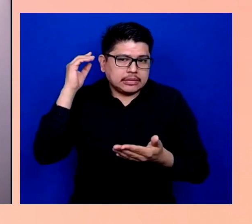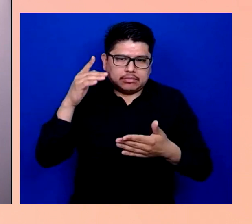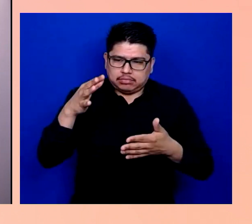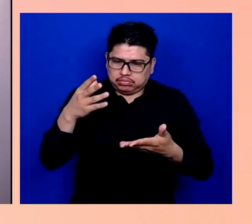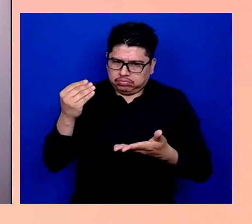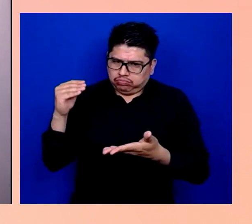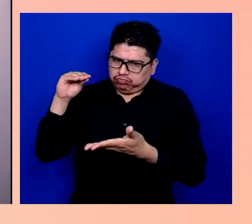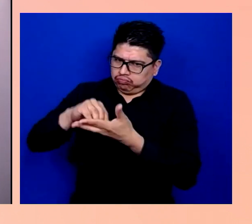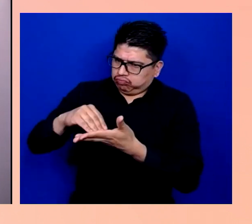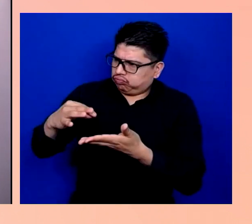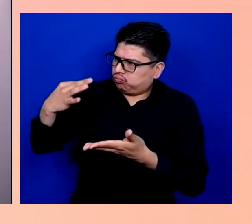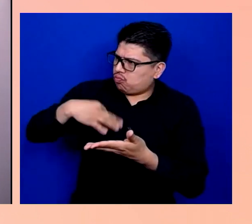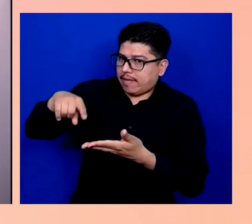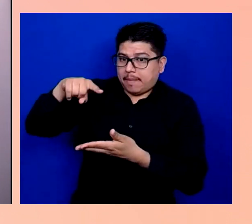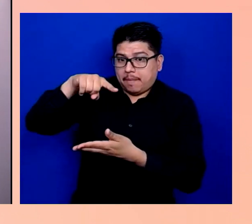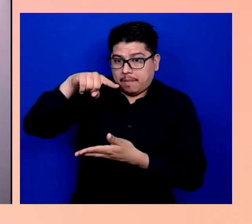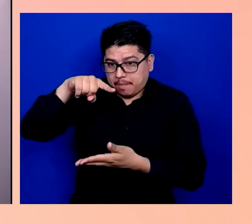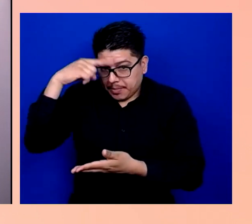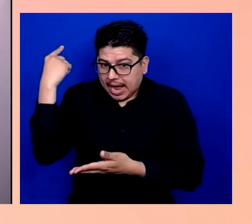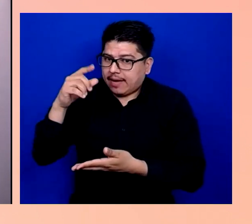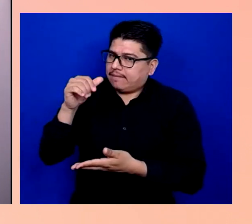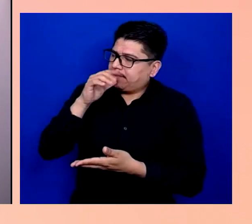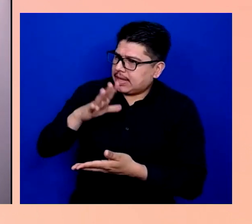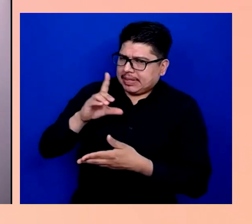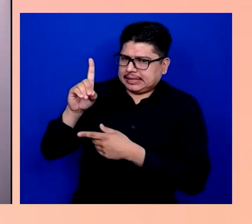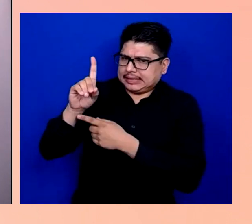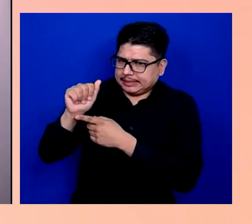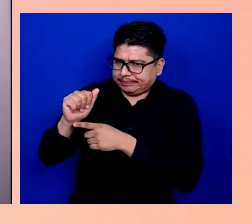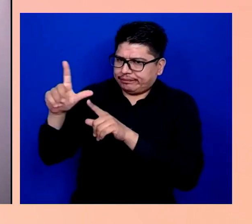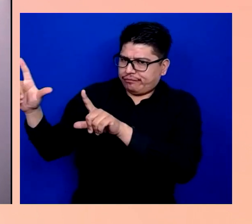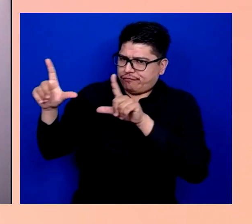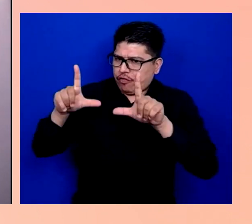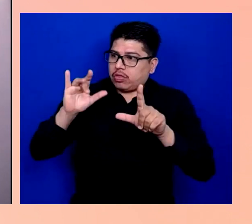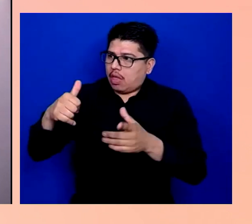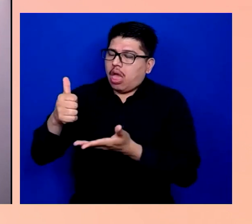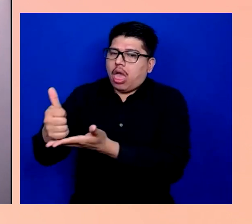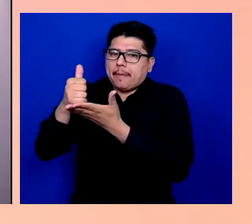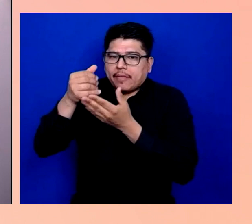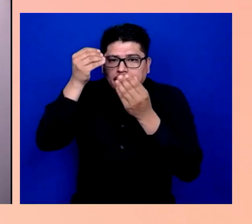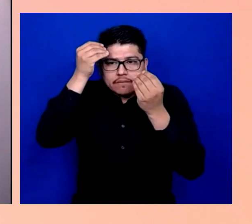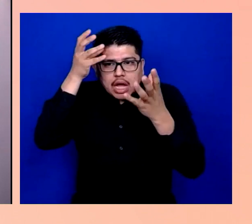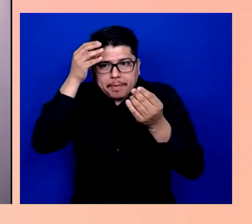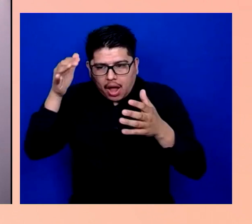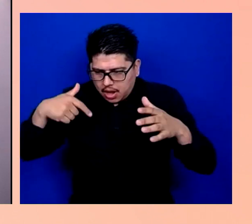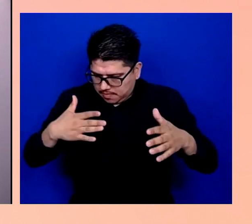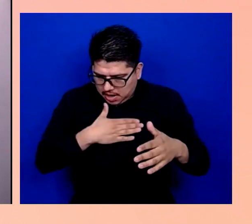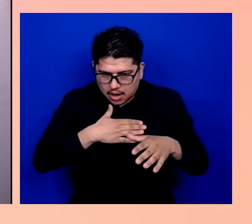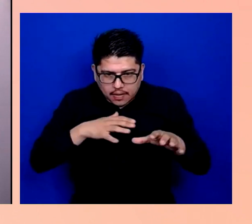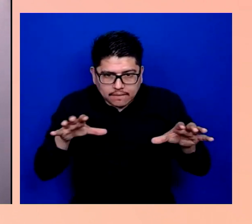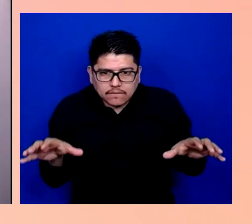which really helps to inform my work and my activism that specifically says that we